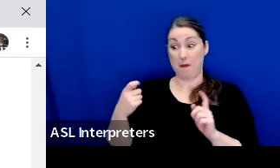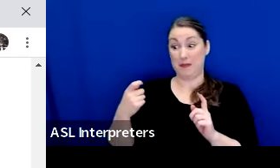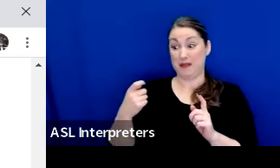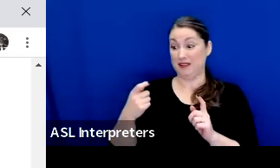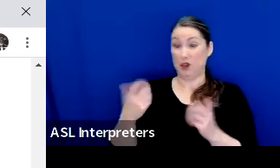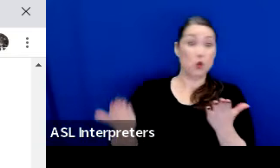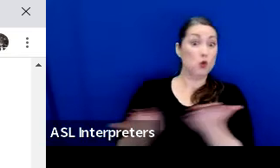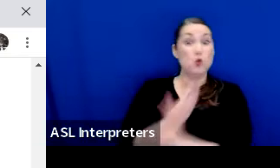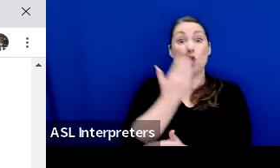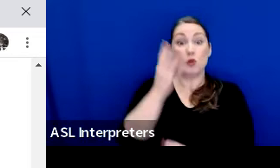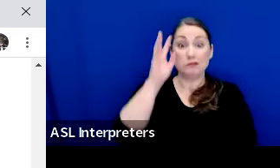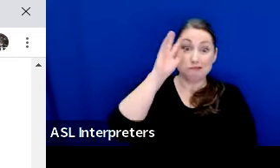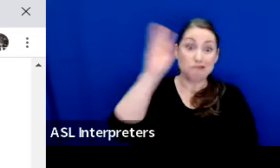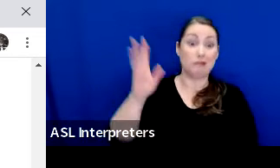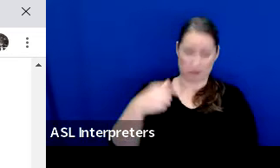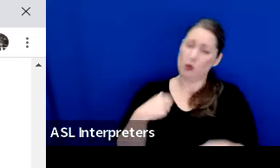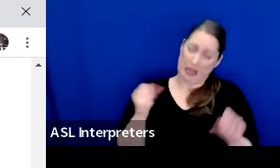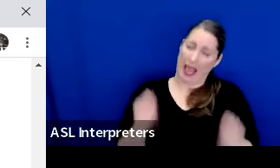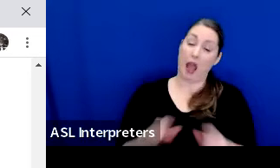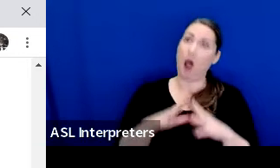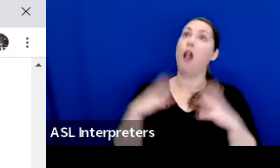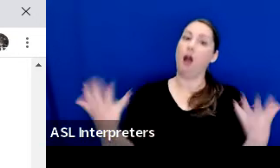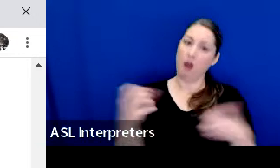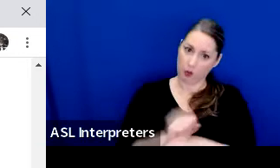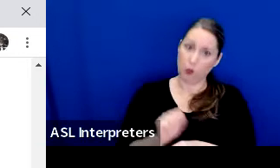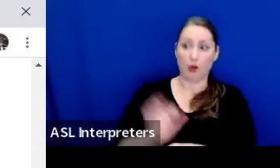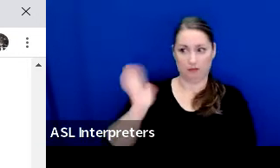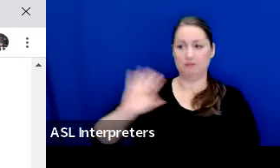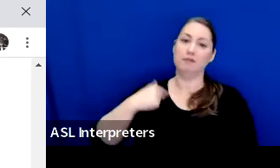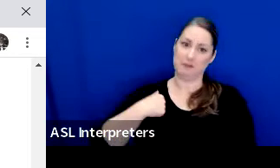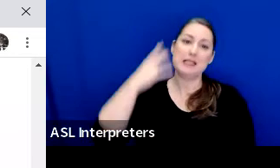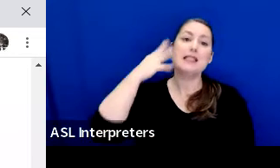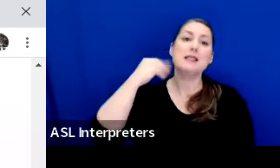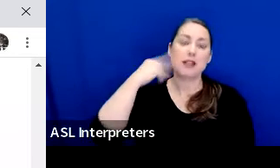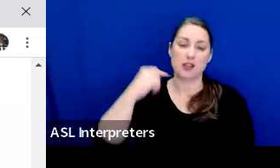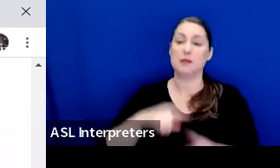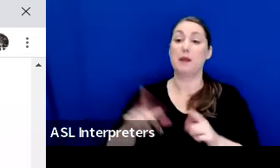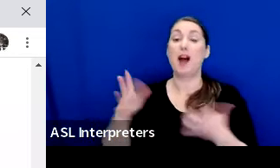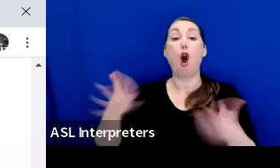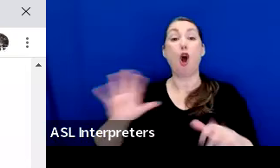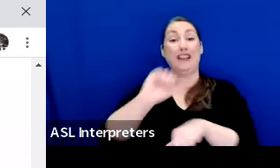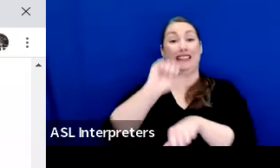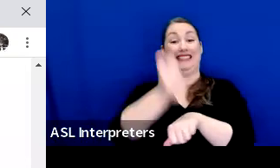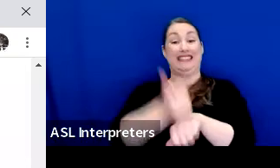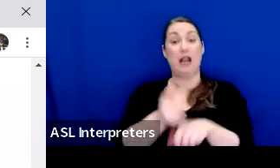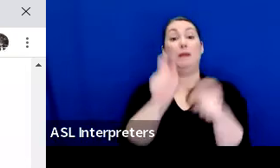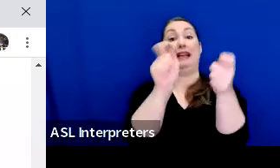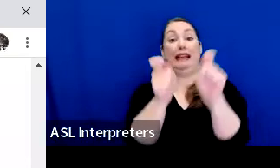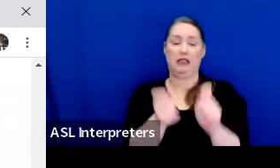It can't be done. Obviously, I've done it. But changing and adjusting it is actually not too hard, and that's something I like a lot about this.